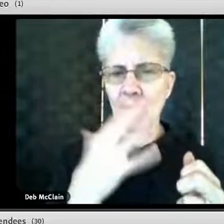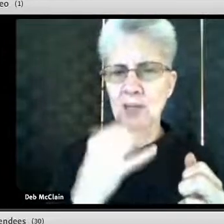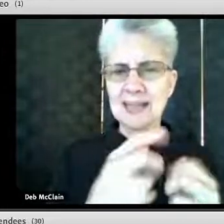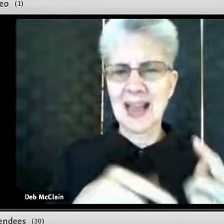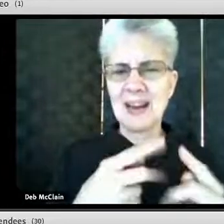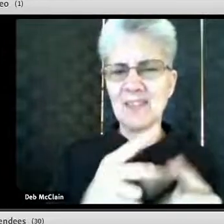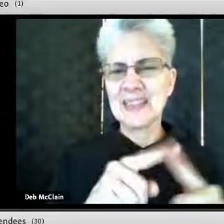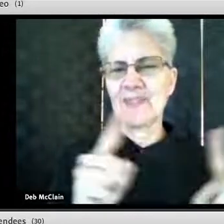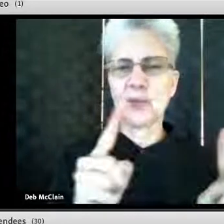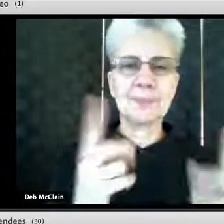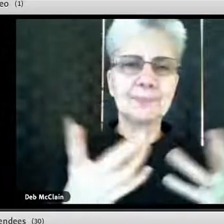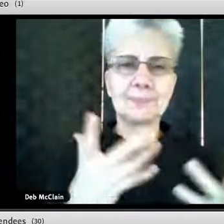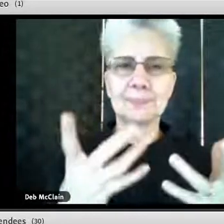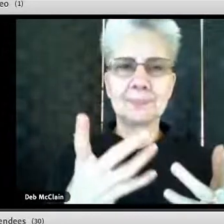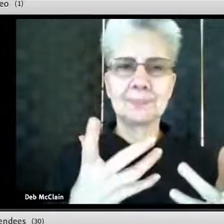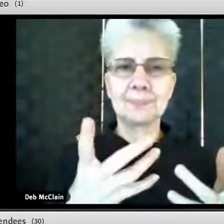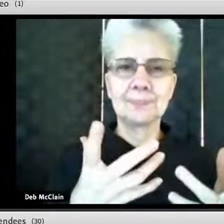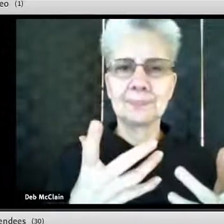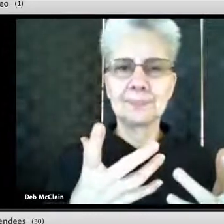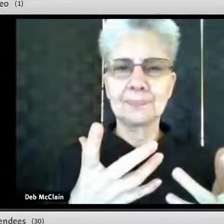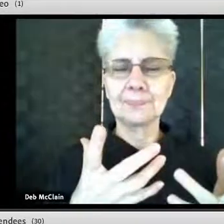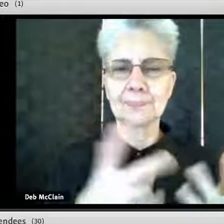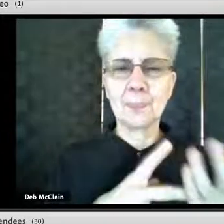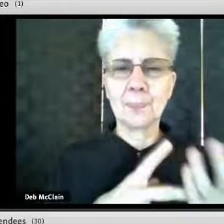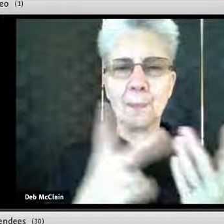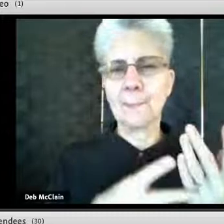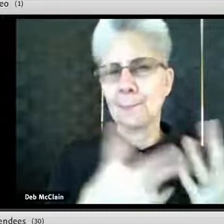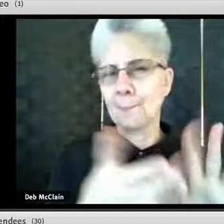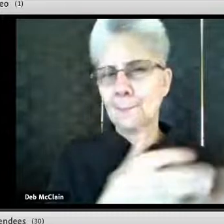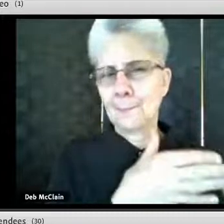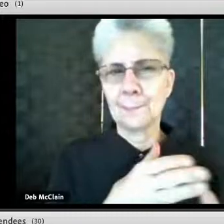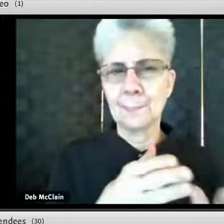because that's sort of a different beast.